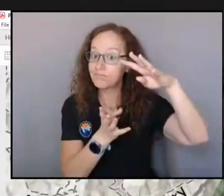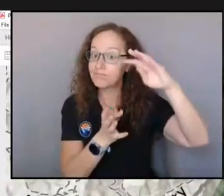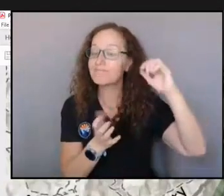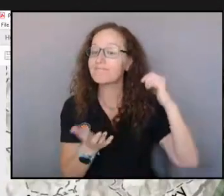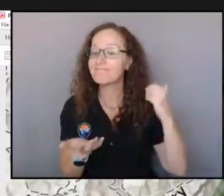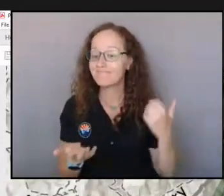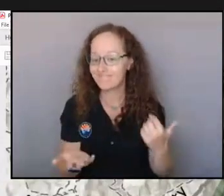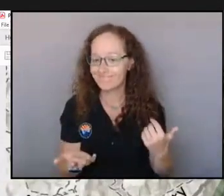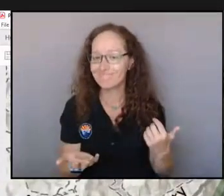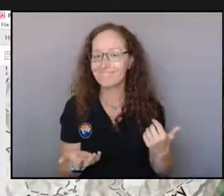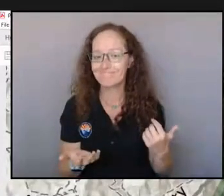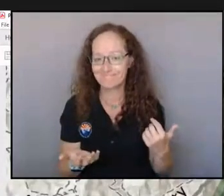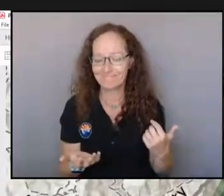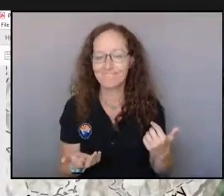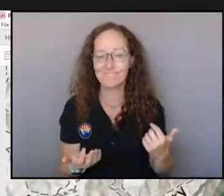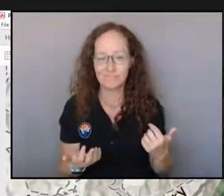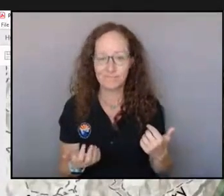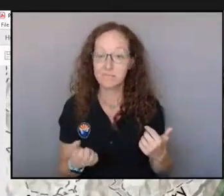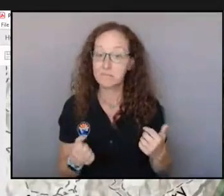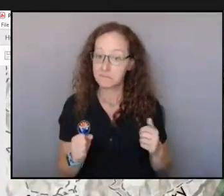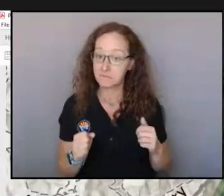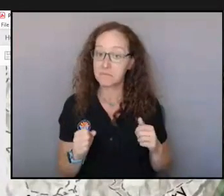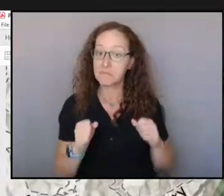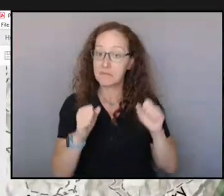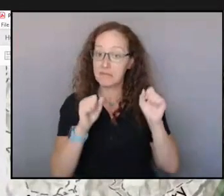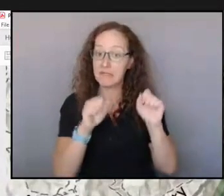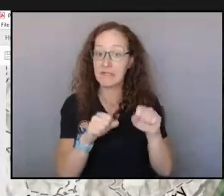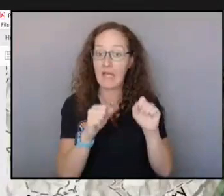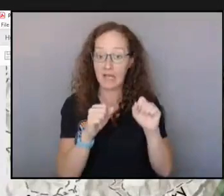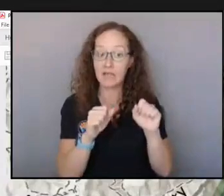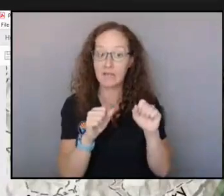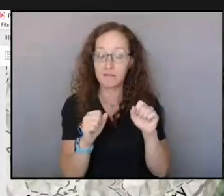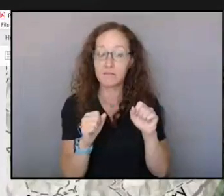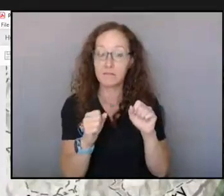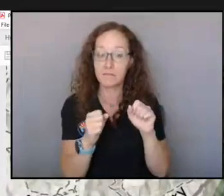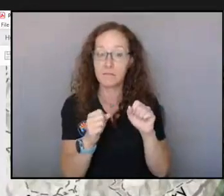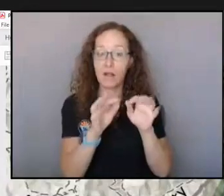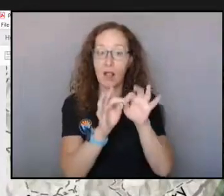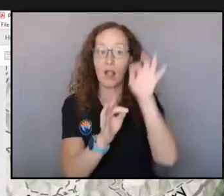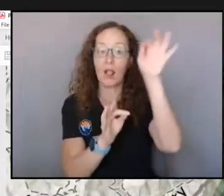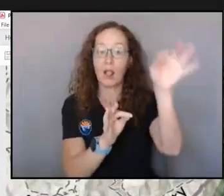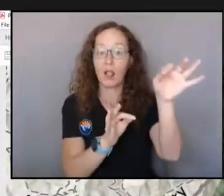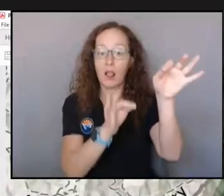TIP TO THE SPOTTING THAT MAY JUMP ACROSS THE LINE AND GET ESTABLISHED.